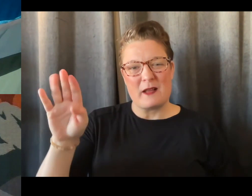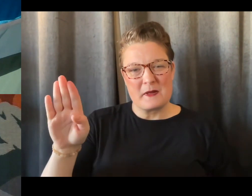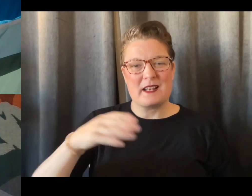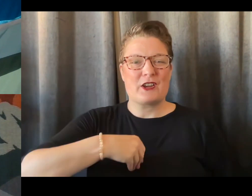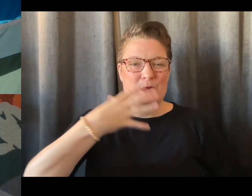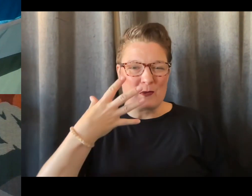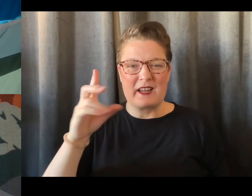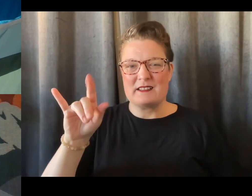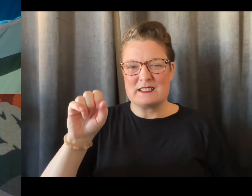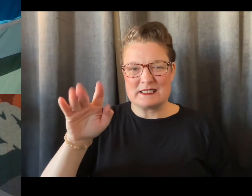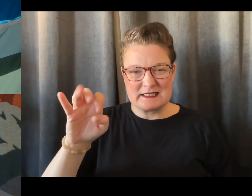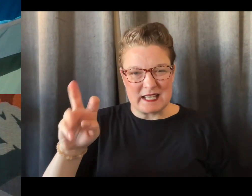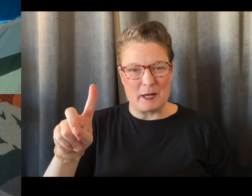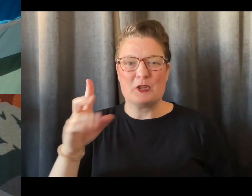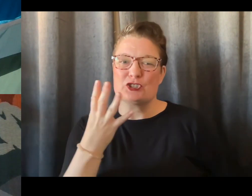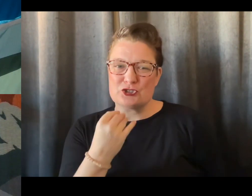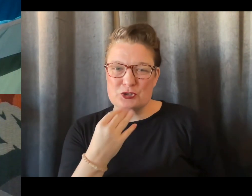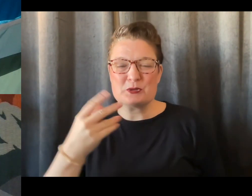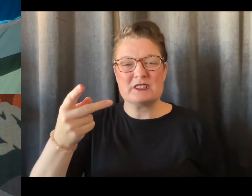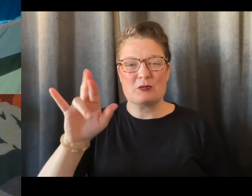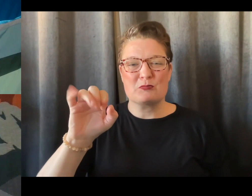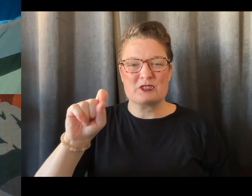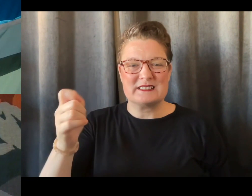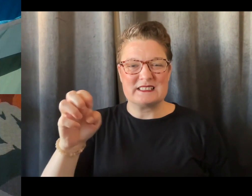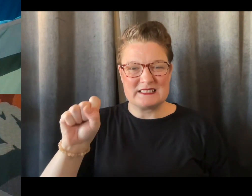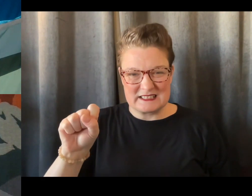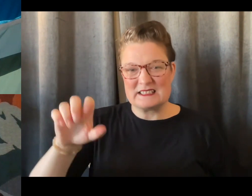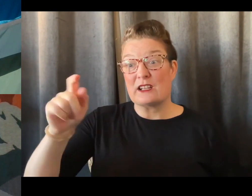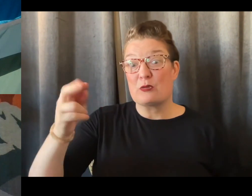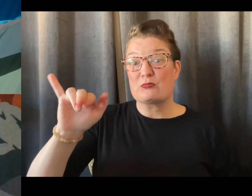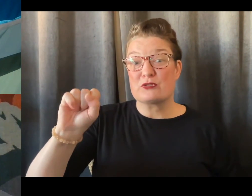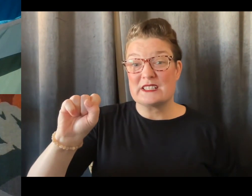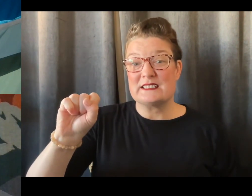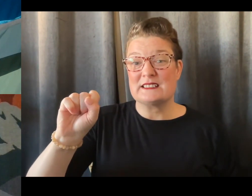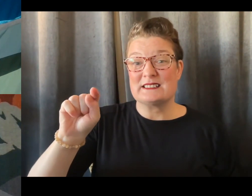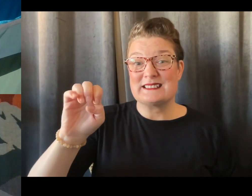priestesses or priestexxes, and we live in the Pacific Northwest on Squaxin land,